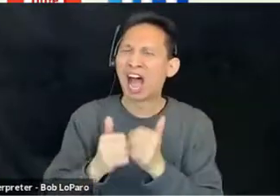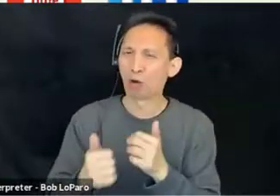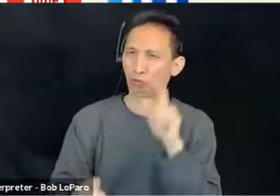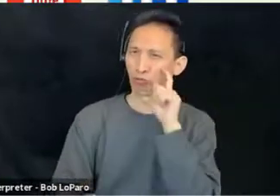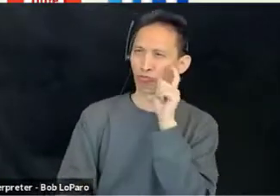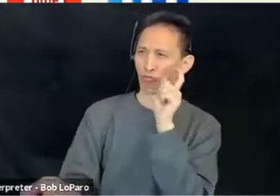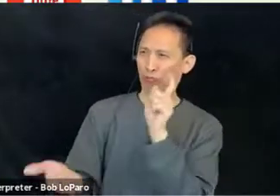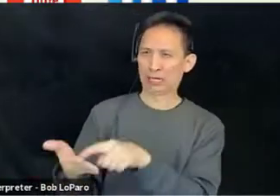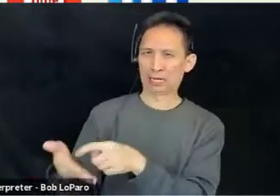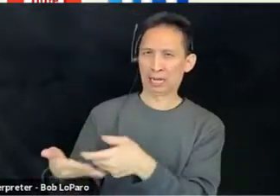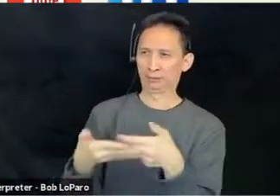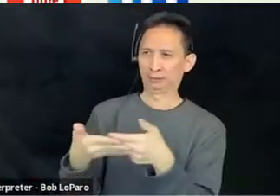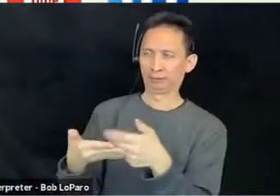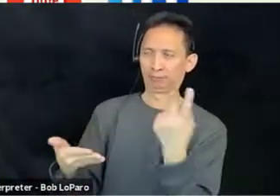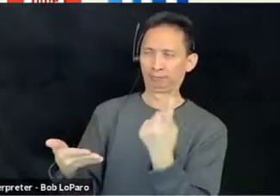When did you first know that?"